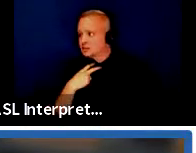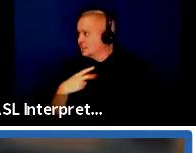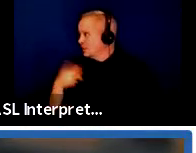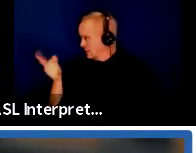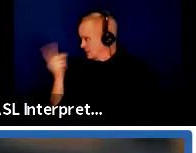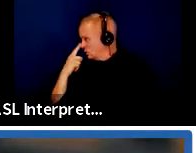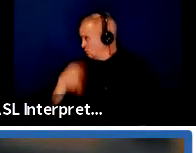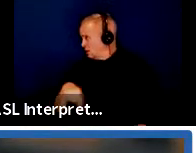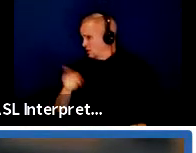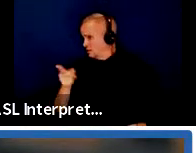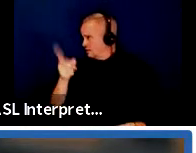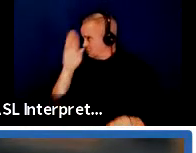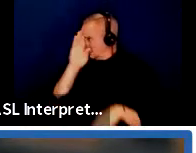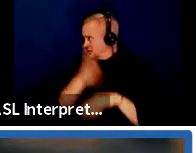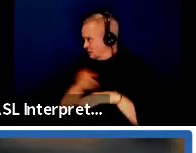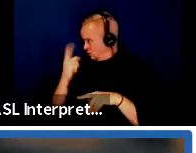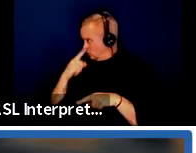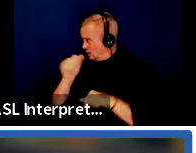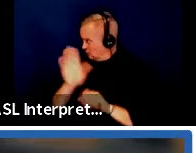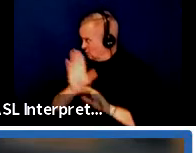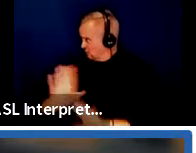MAKING RESERVATIONS AT A RESTAURANT AND FINDING OUT WHEN